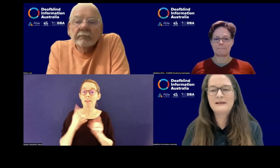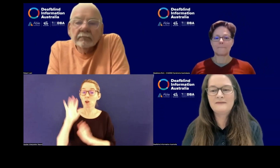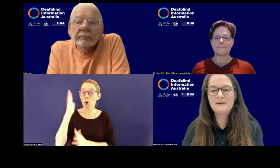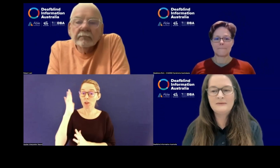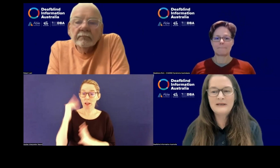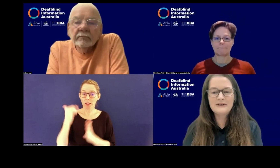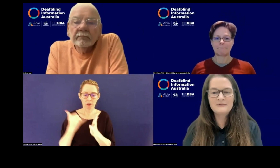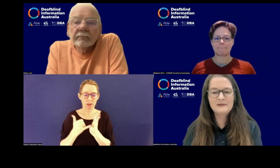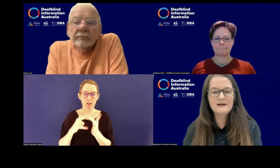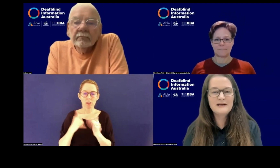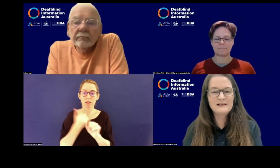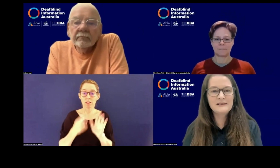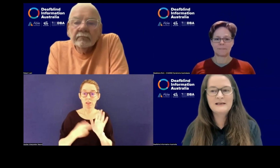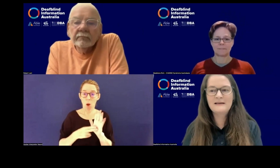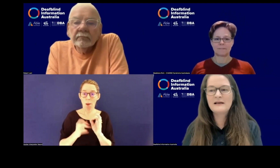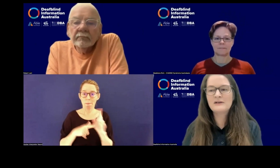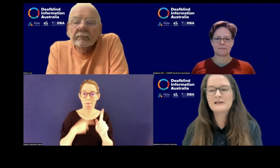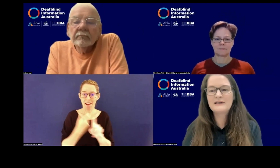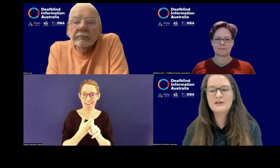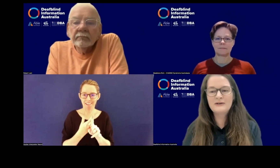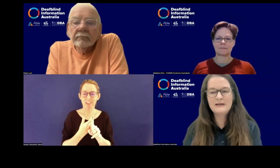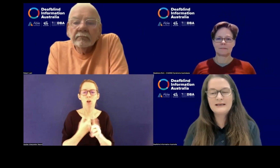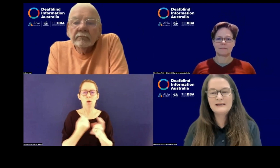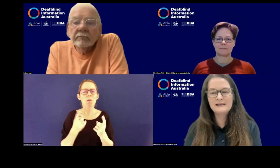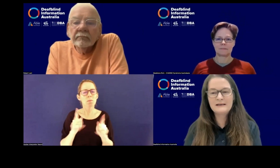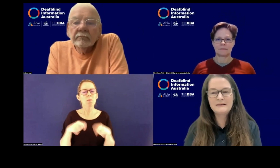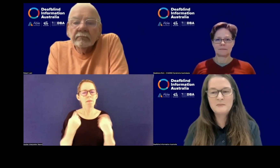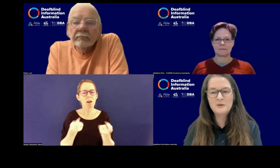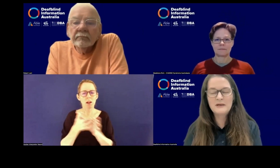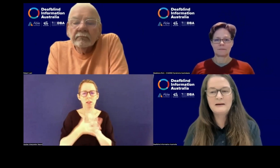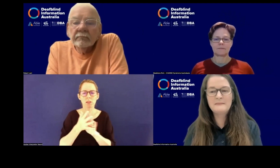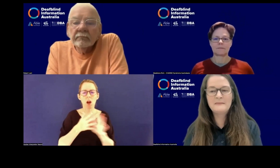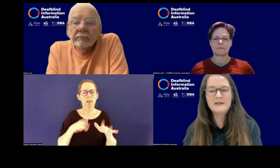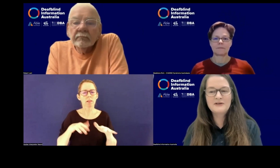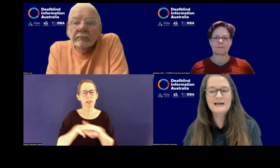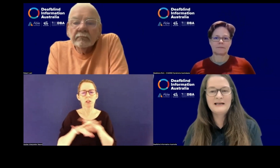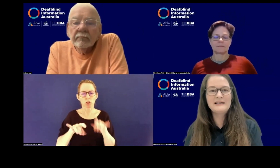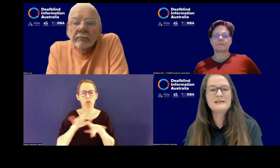also give you the regional signs. Because I think Auslan tutor is more Australian East Coast based.